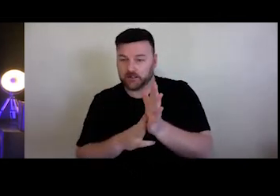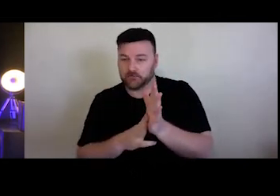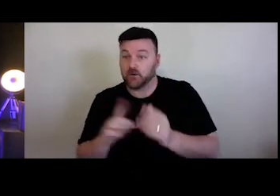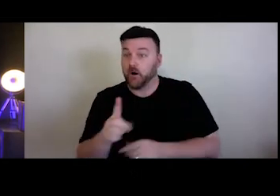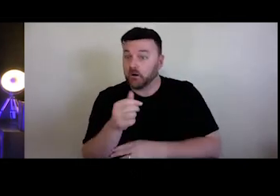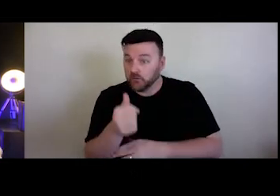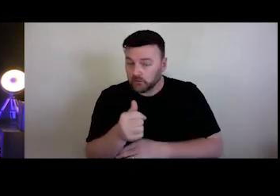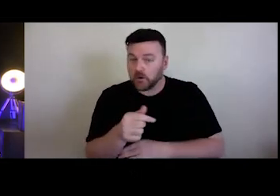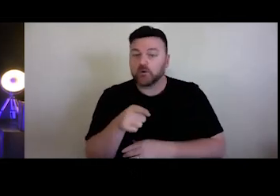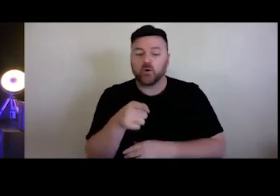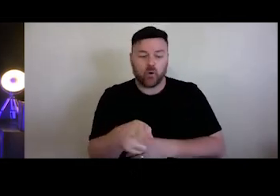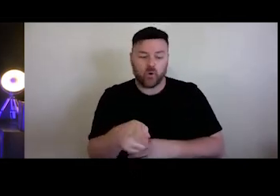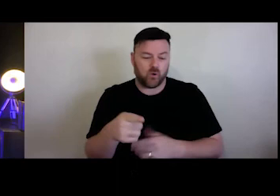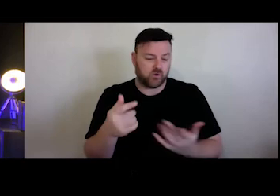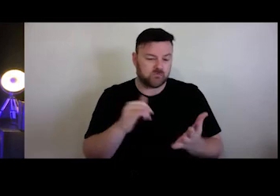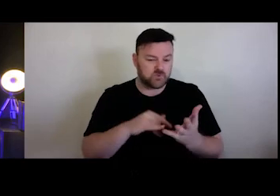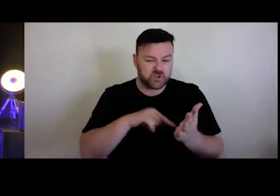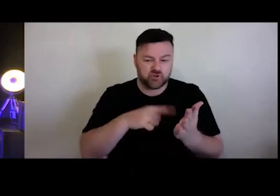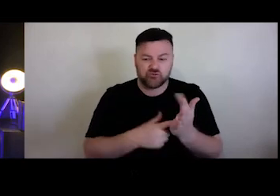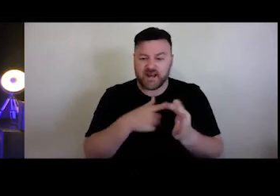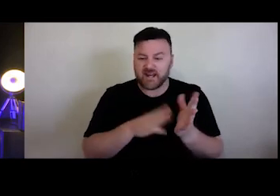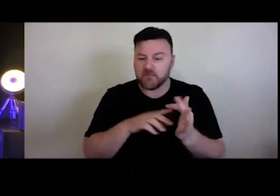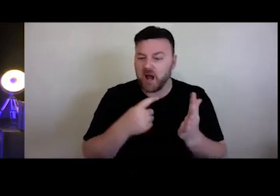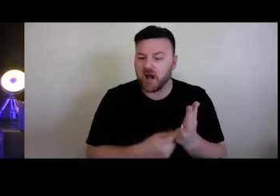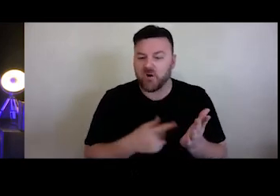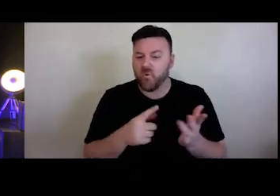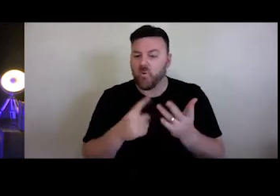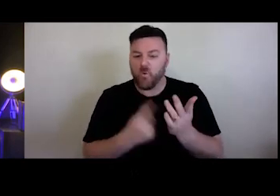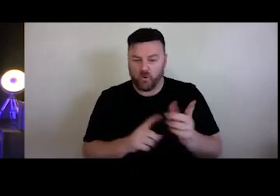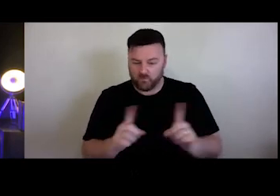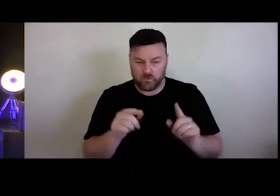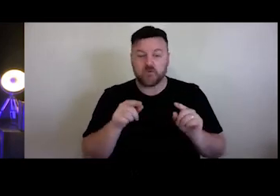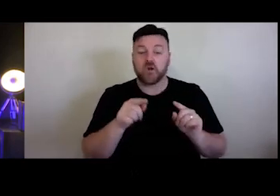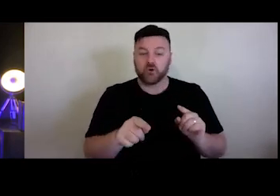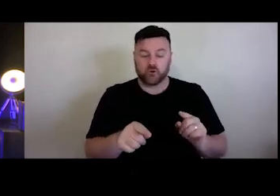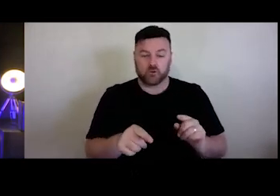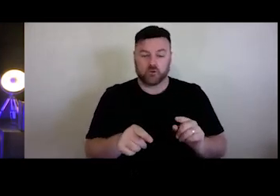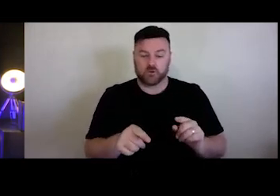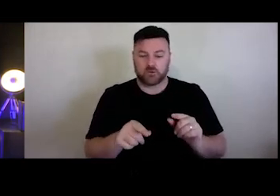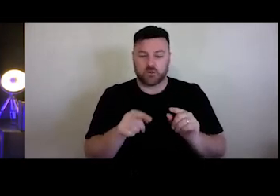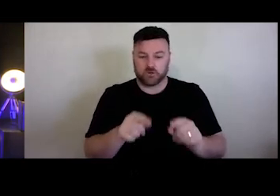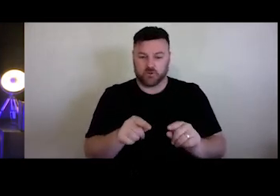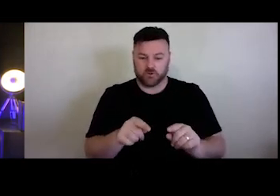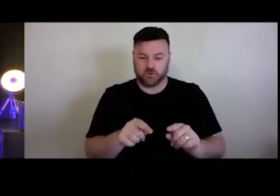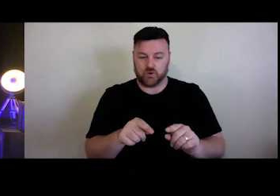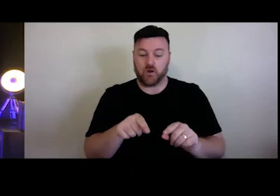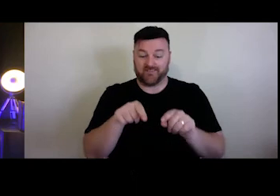whether it you're streaming from a single iPhone or a bigger switcher system, what it lets you do is you stream from your streaming system to